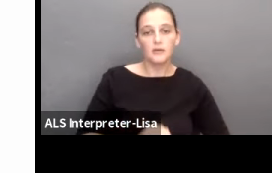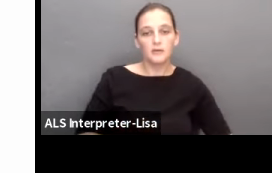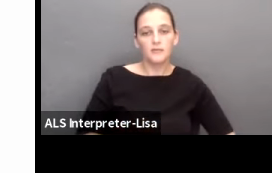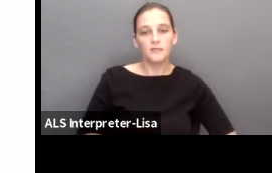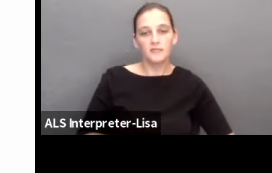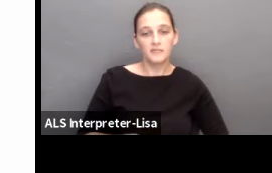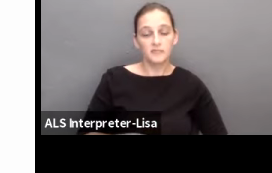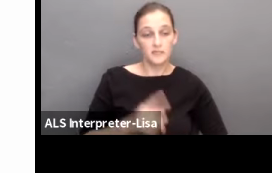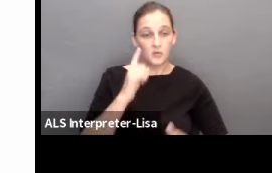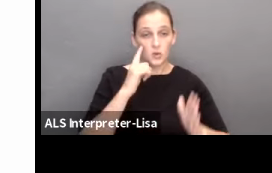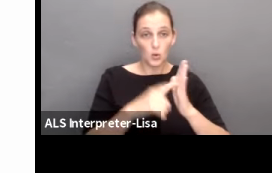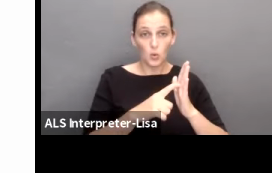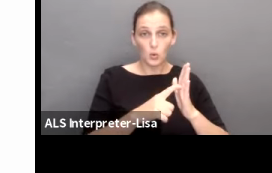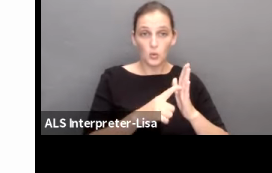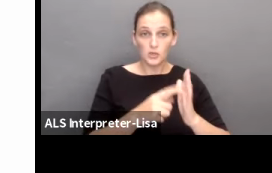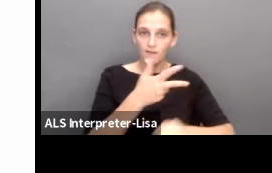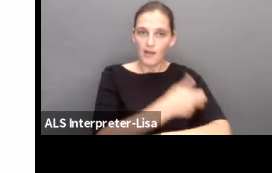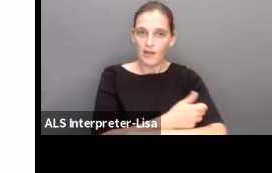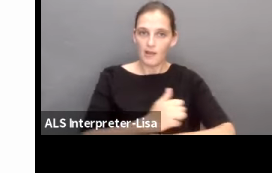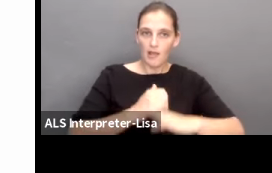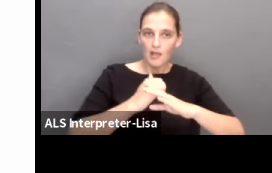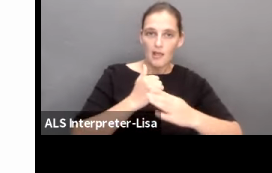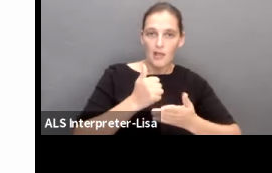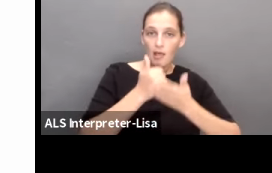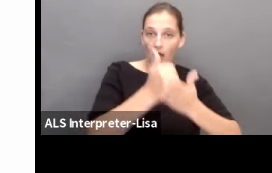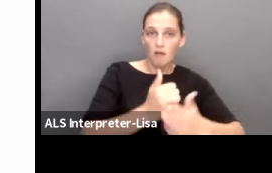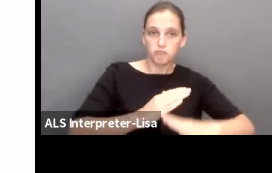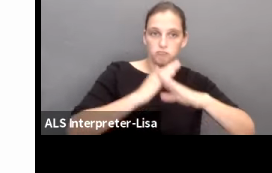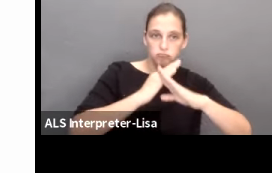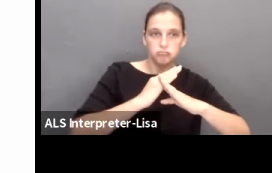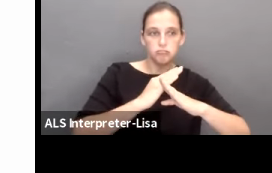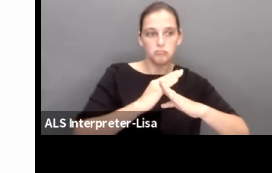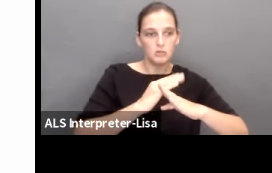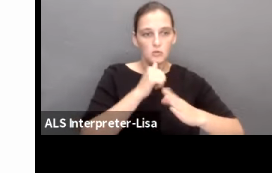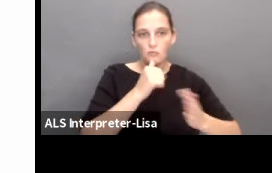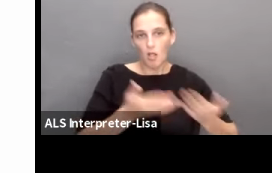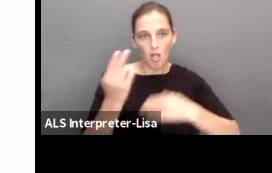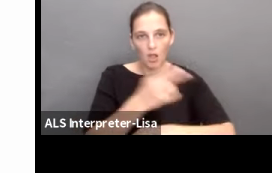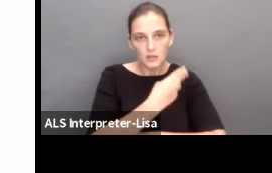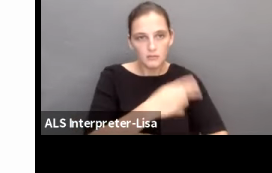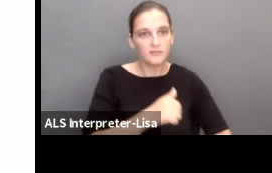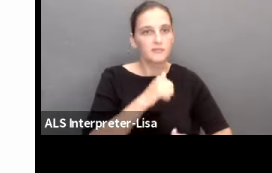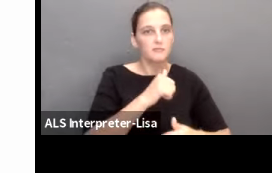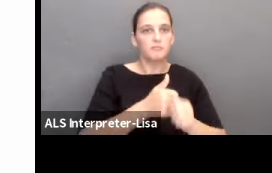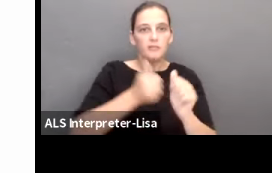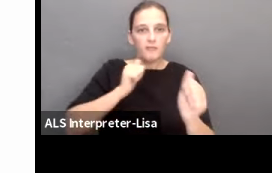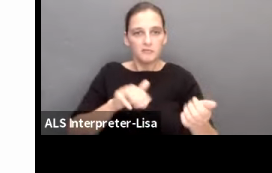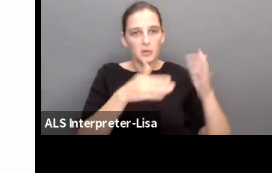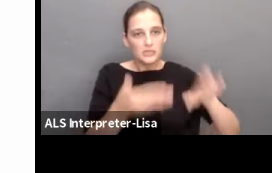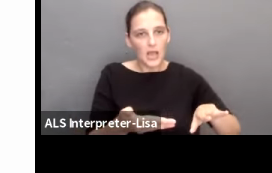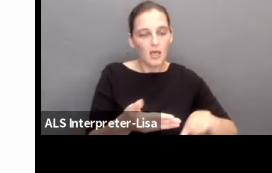protecting you from hospital-- hospitalizations and deaths, they do still protect some -- somewhat